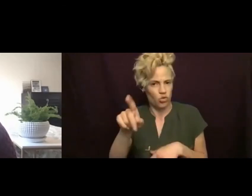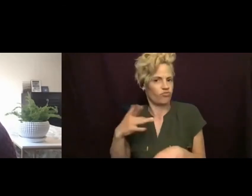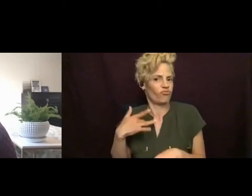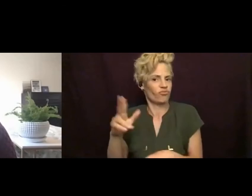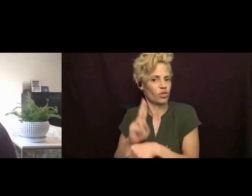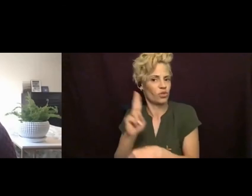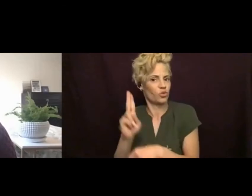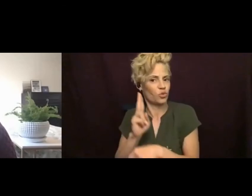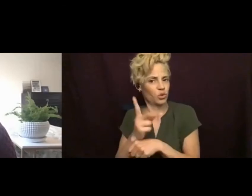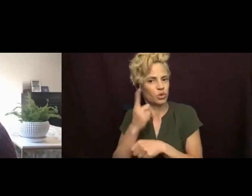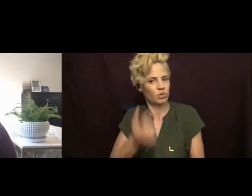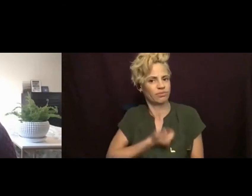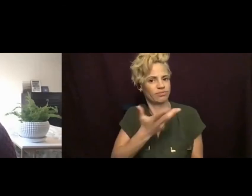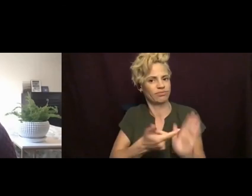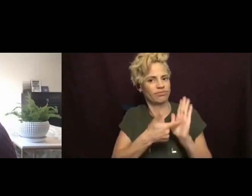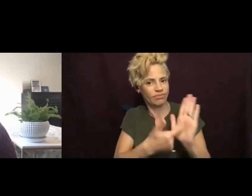to a certain genre or others?